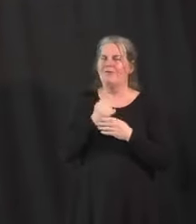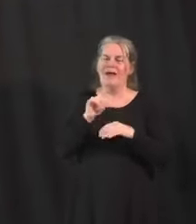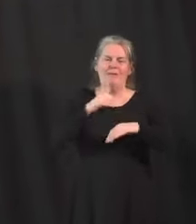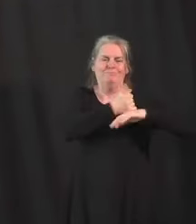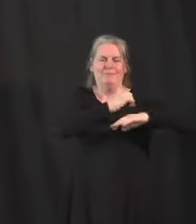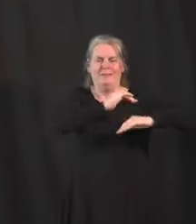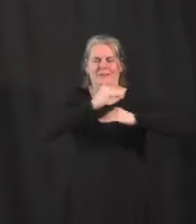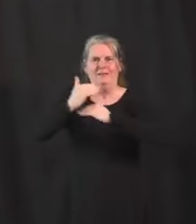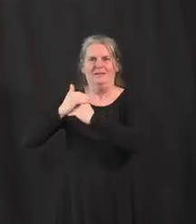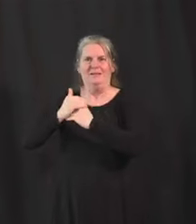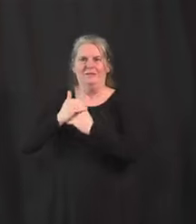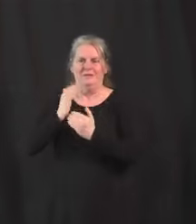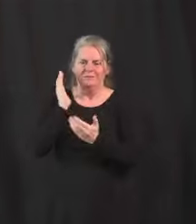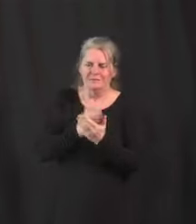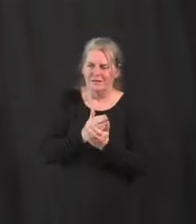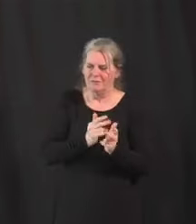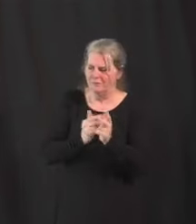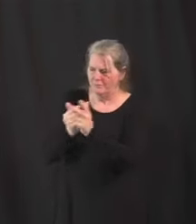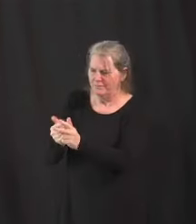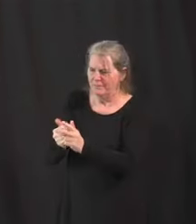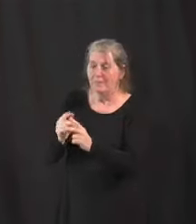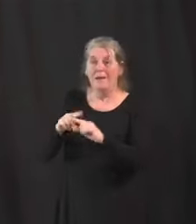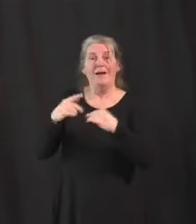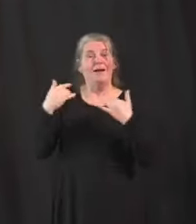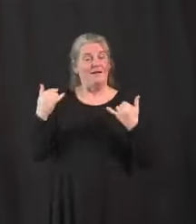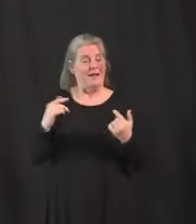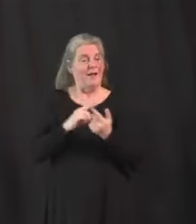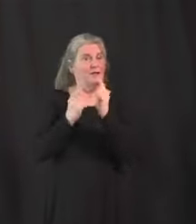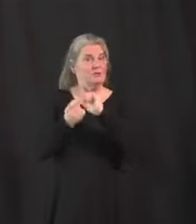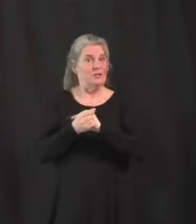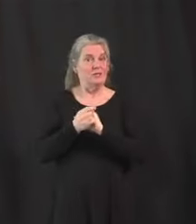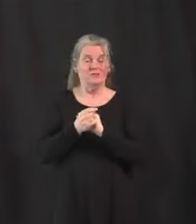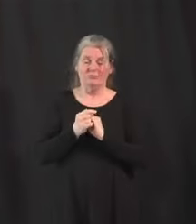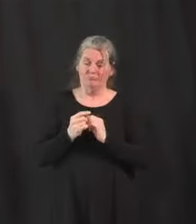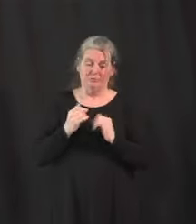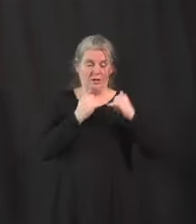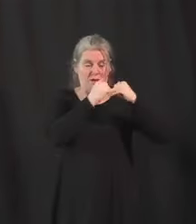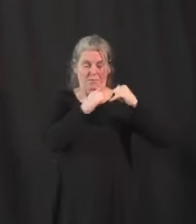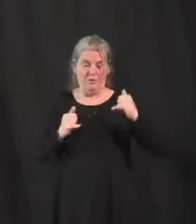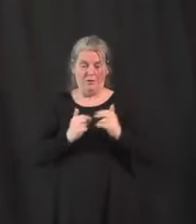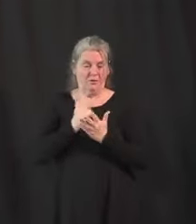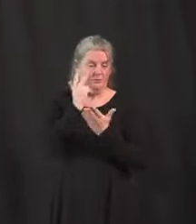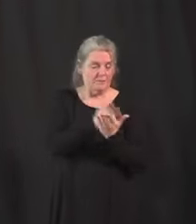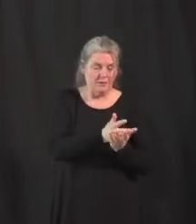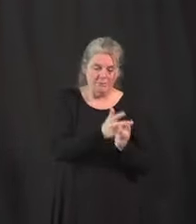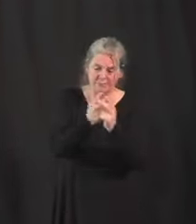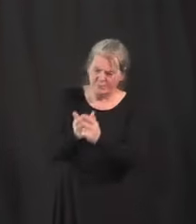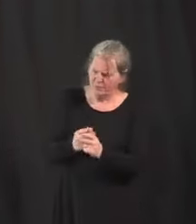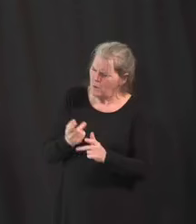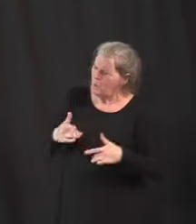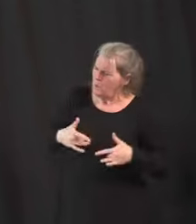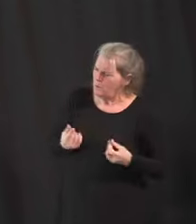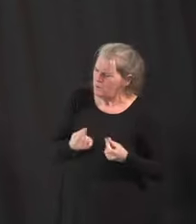BUT NOW, YOU KNOW, CARS ARE BEING STOPPED. YOU'RE BEING ASKED WHAT YOUR BUSINESS IS.